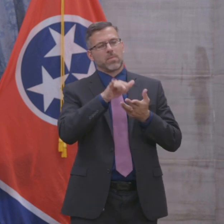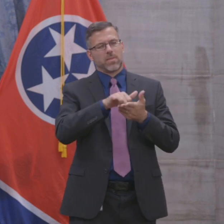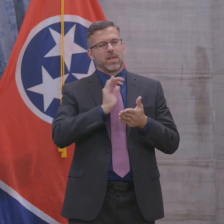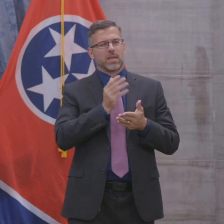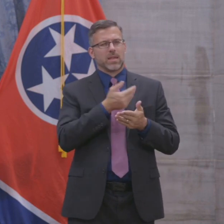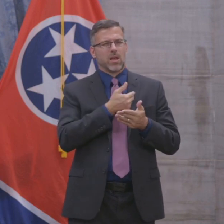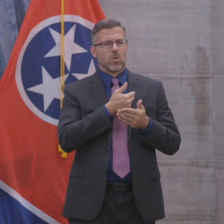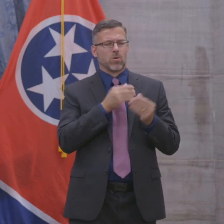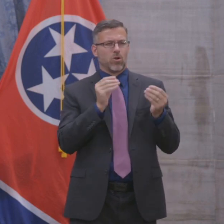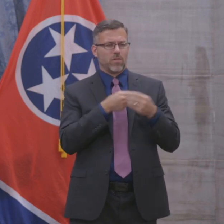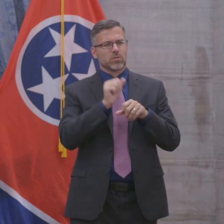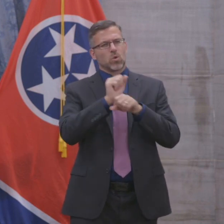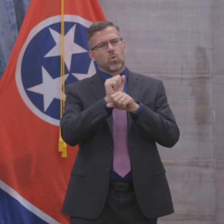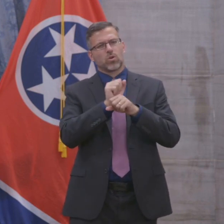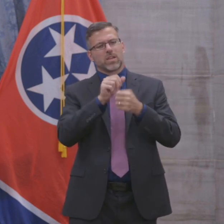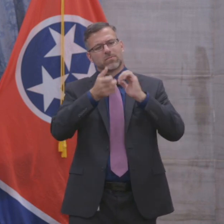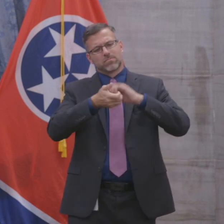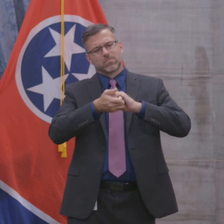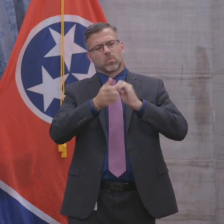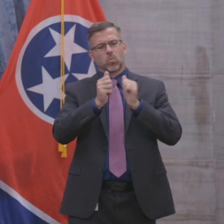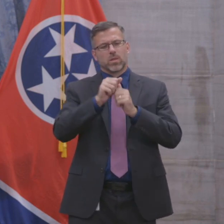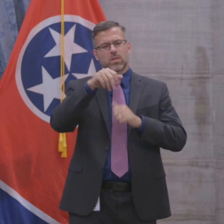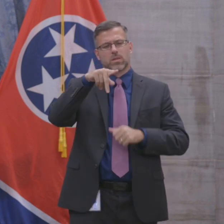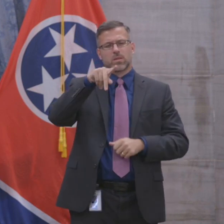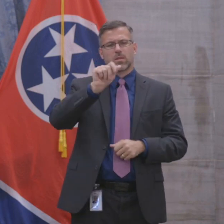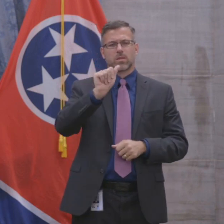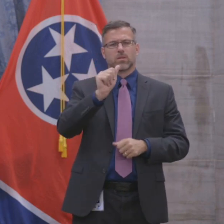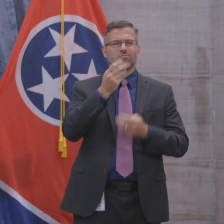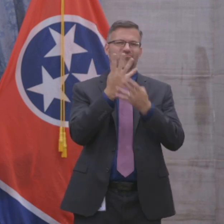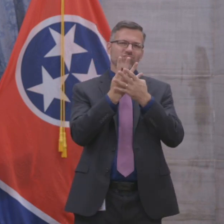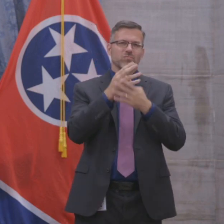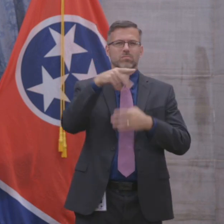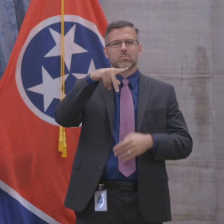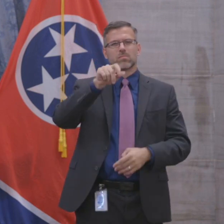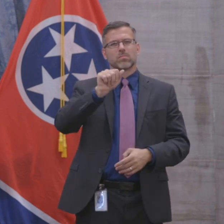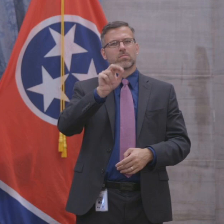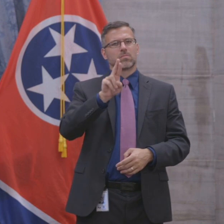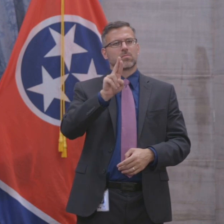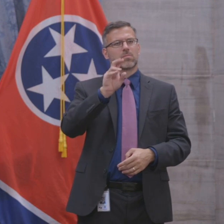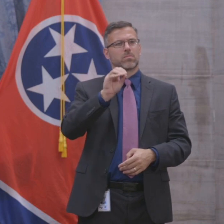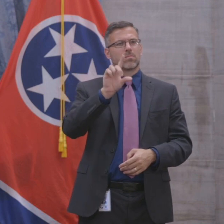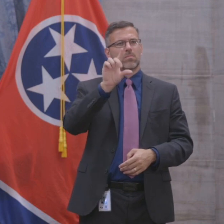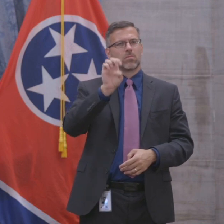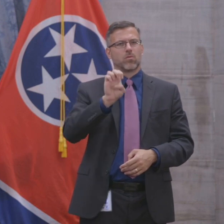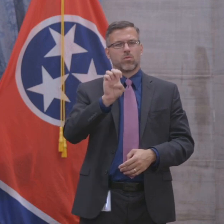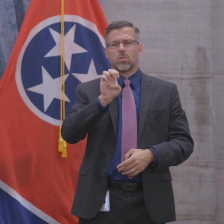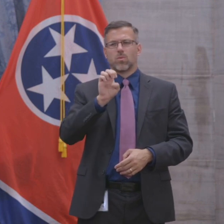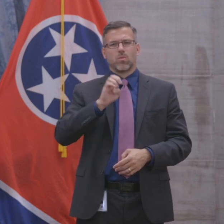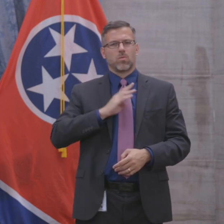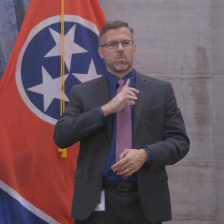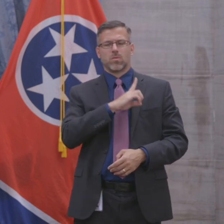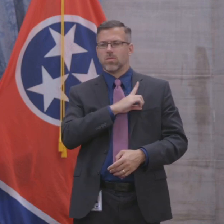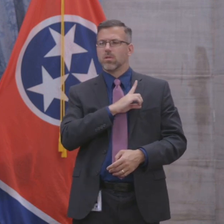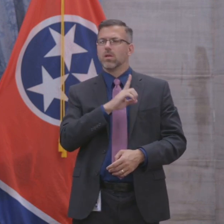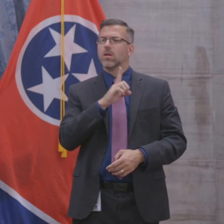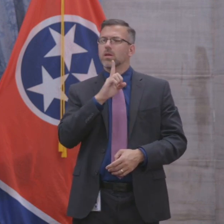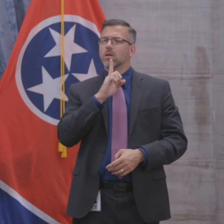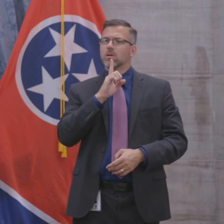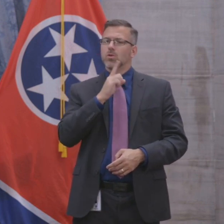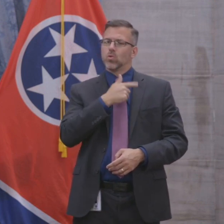asked you about folks serving a sentence based on how that law was before this year. Your parole board denied a man's